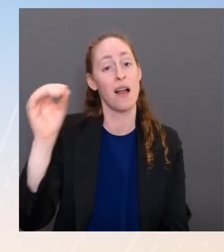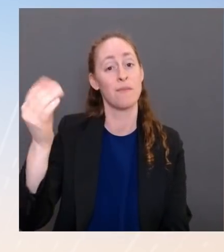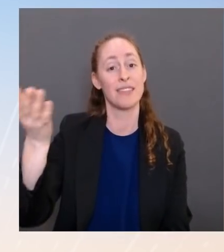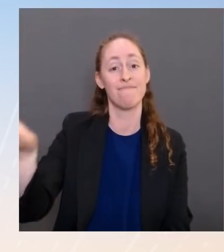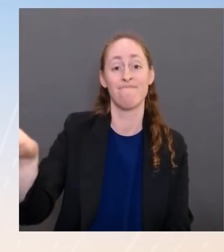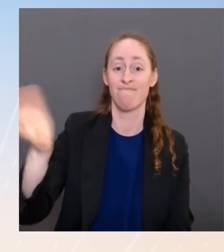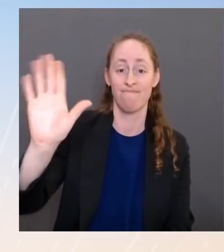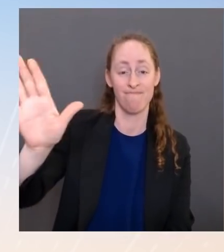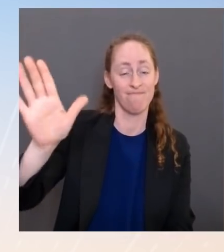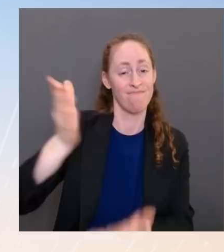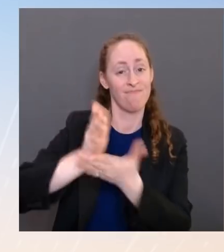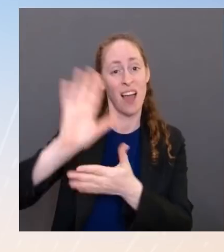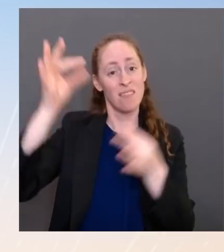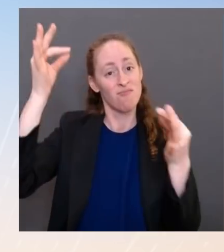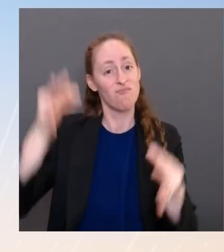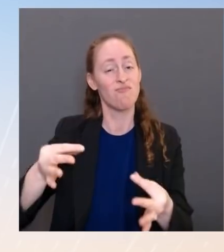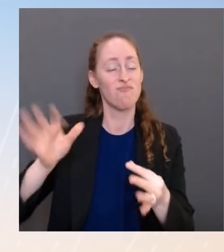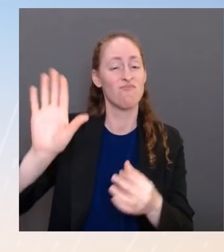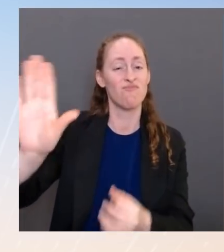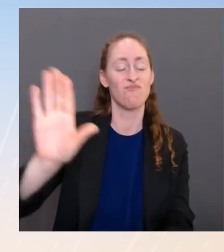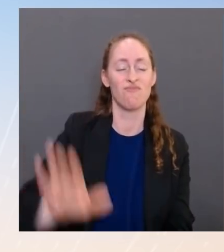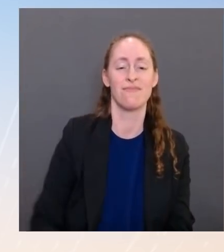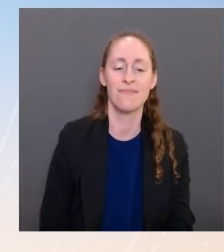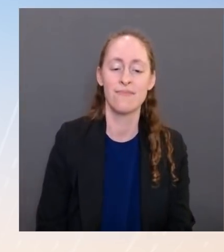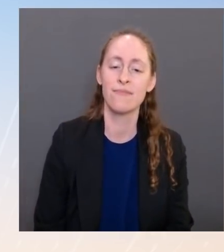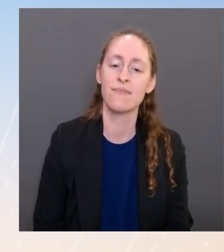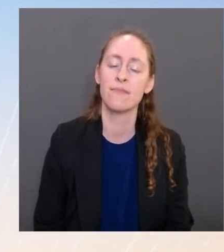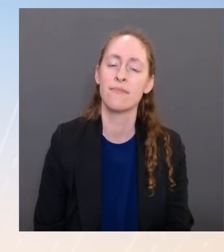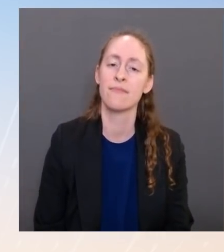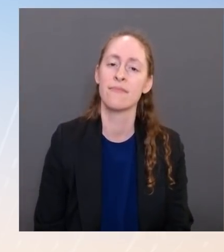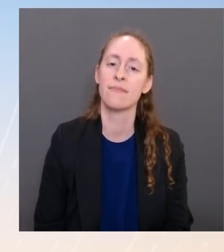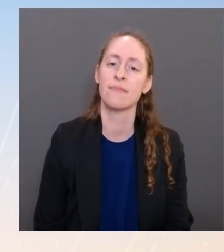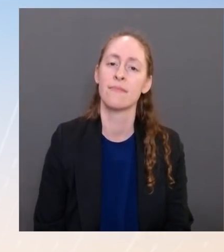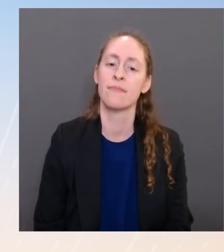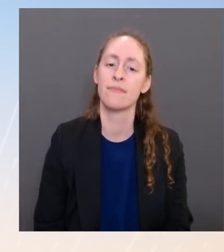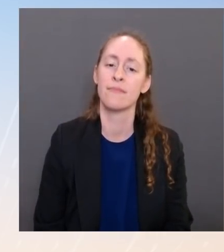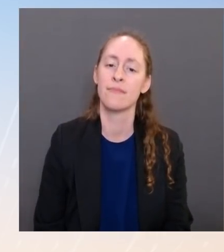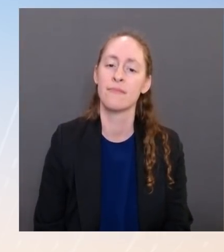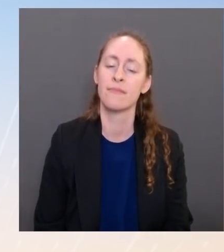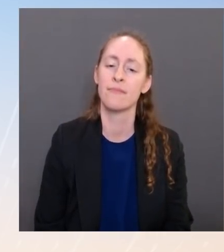is that our effort is to, of course, make sure that freedom of speech is protected across the country